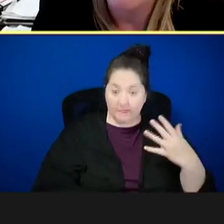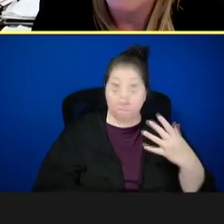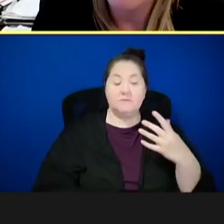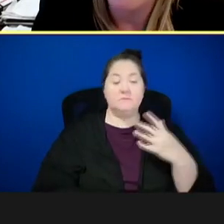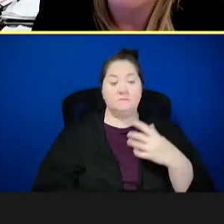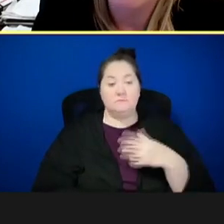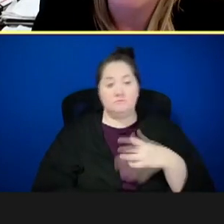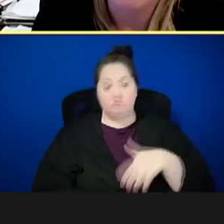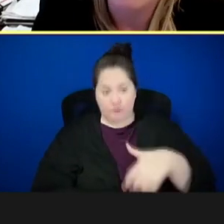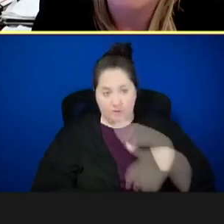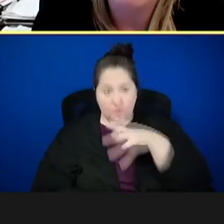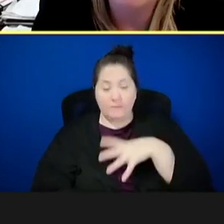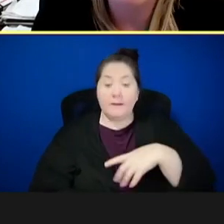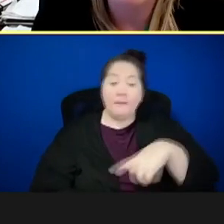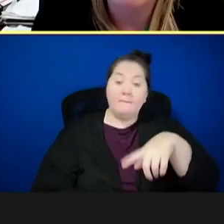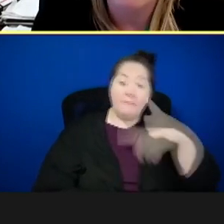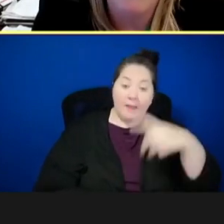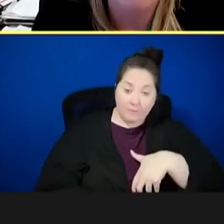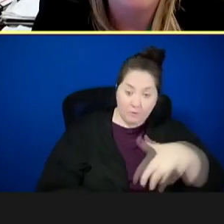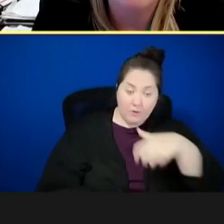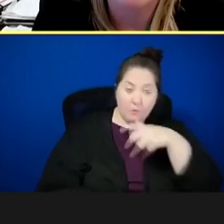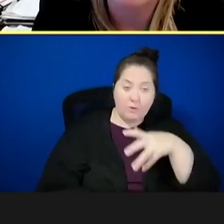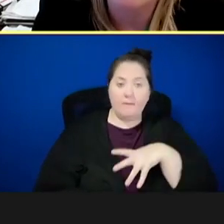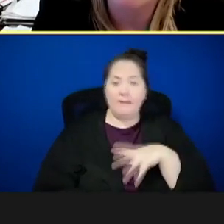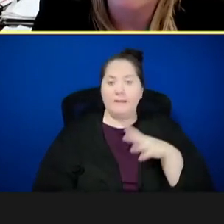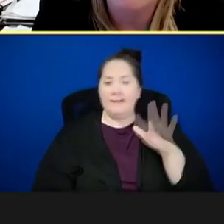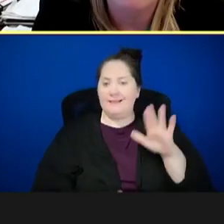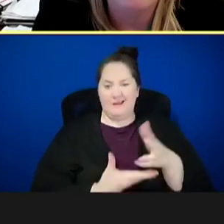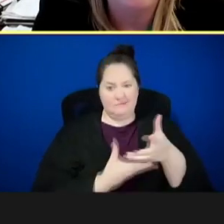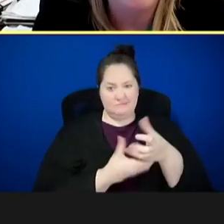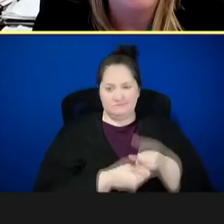black pregnant women were significantly less confident in the safety of either